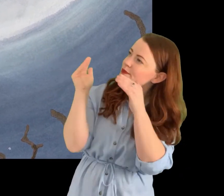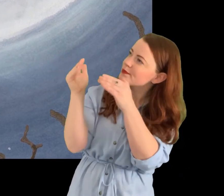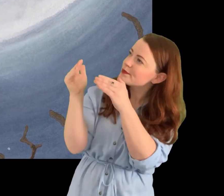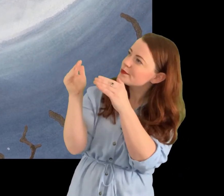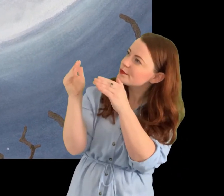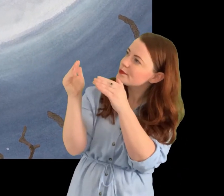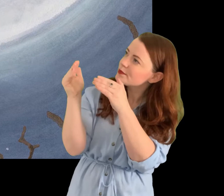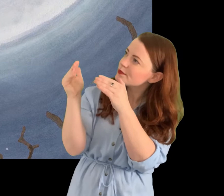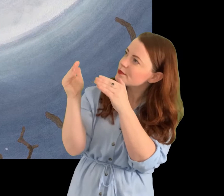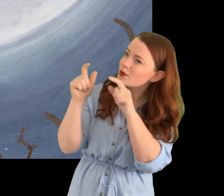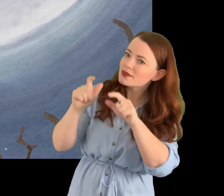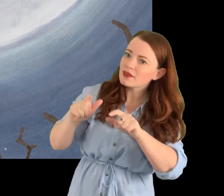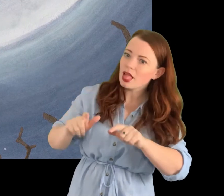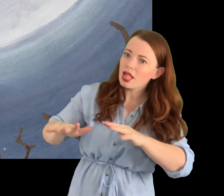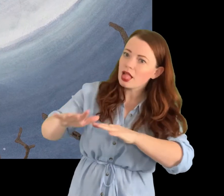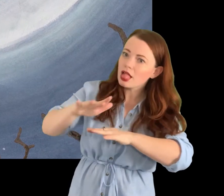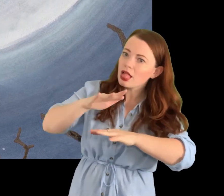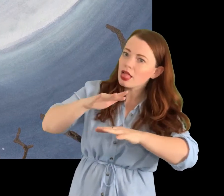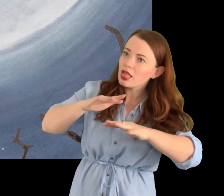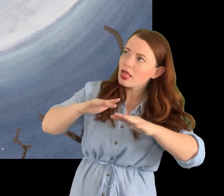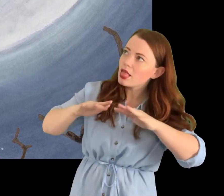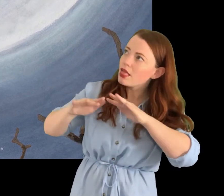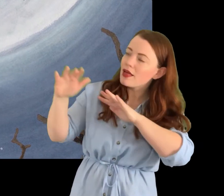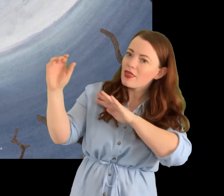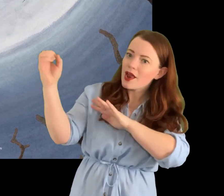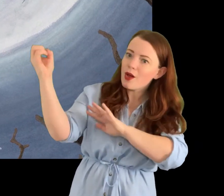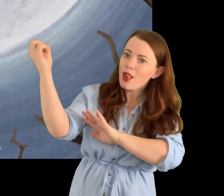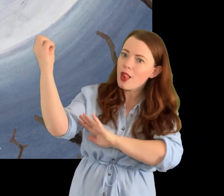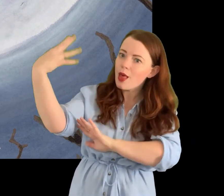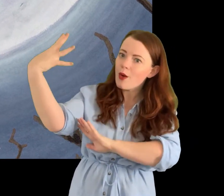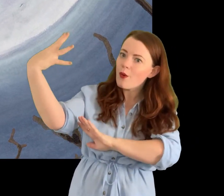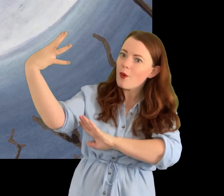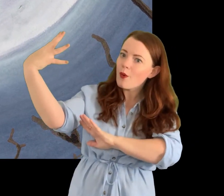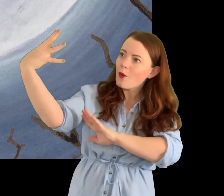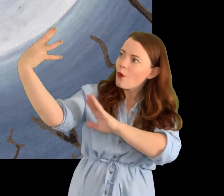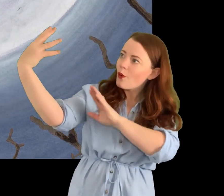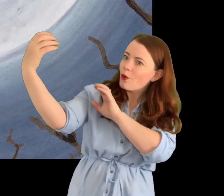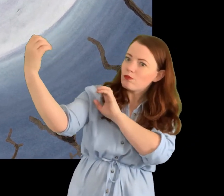For a moment there was stillness Then a glowing moonbeam